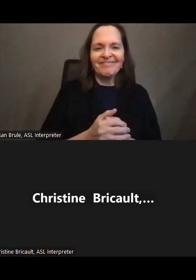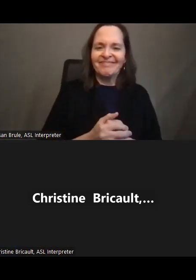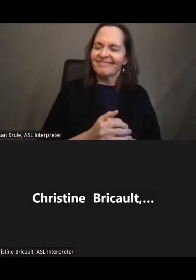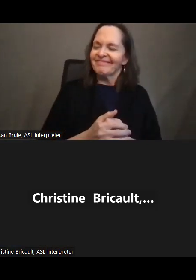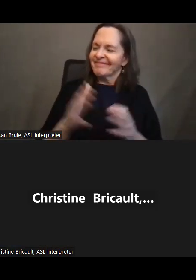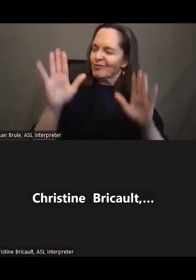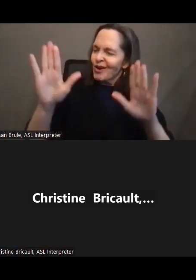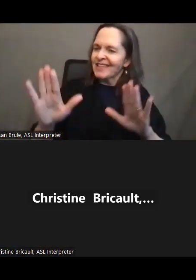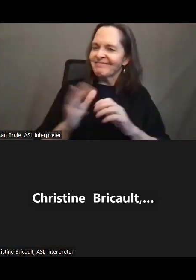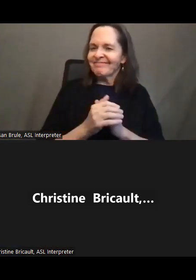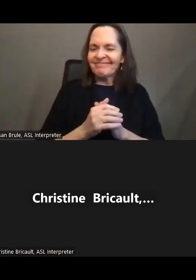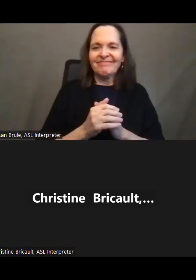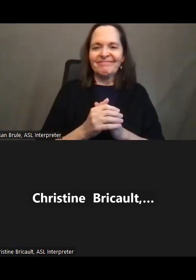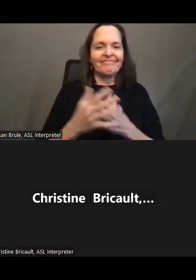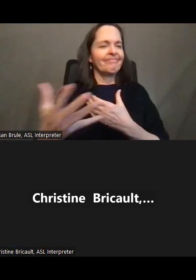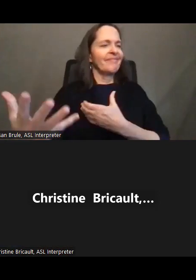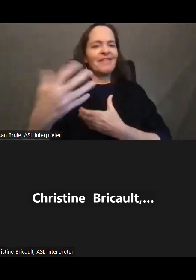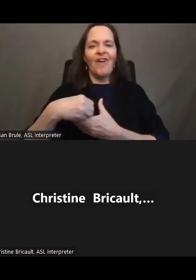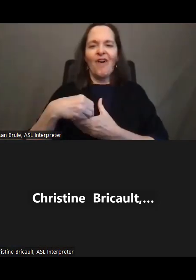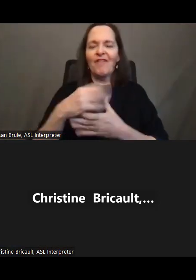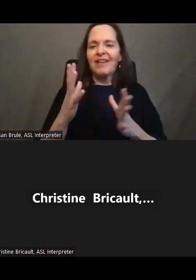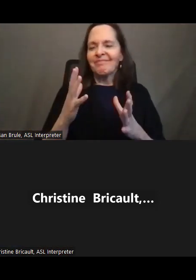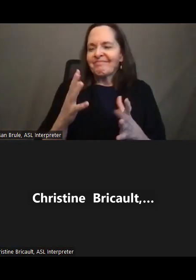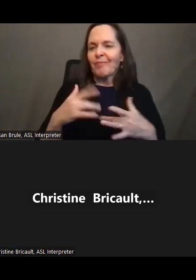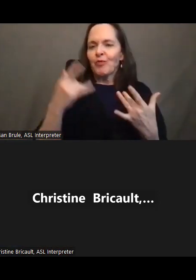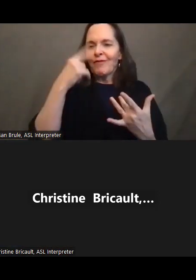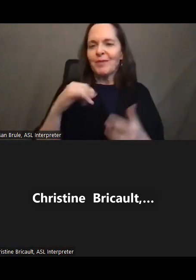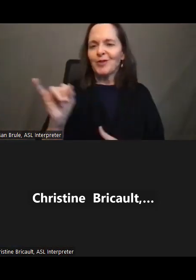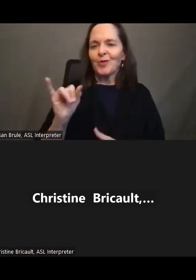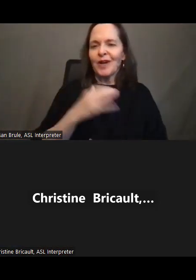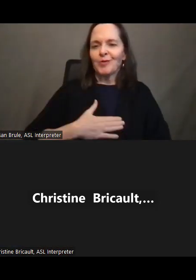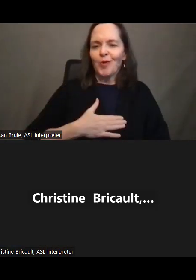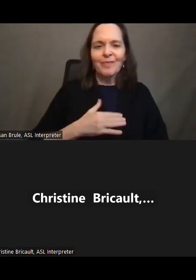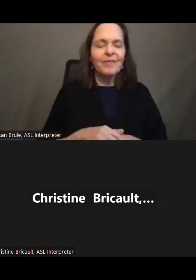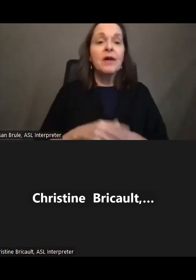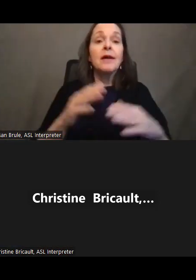All right. So Title II scenario 2: